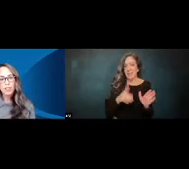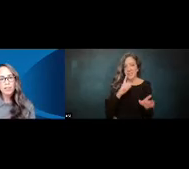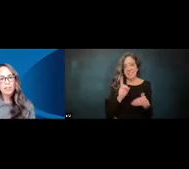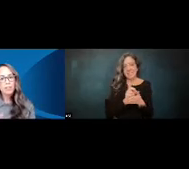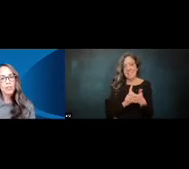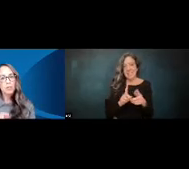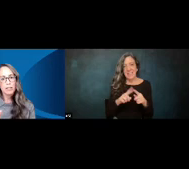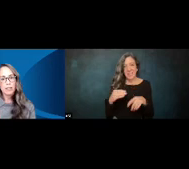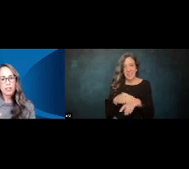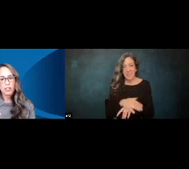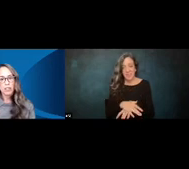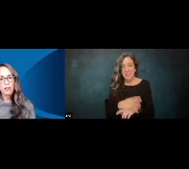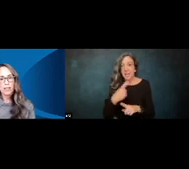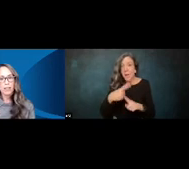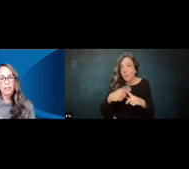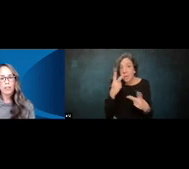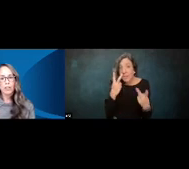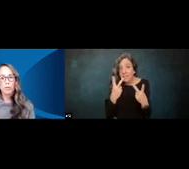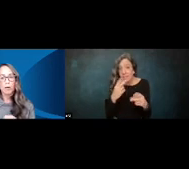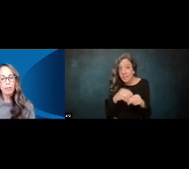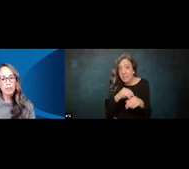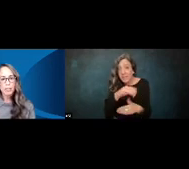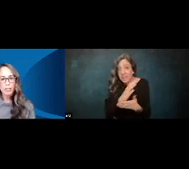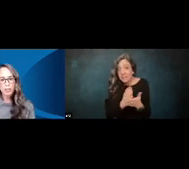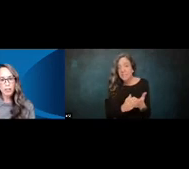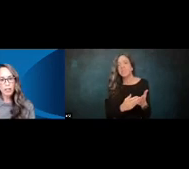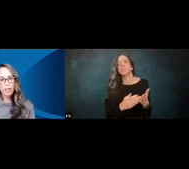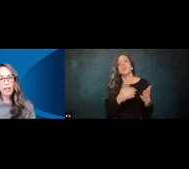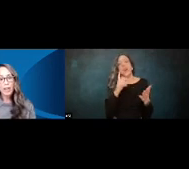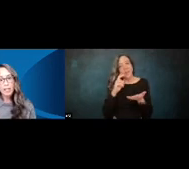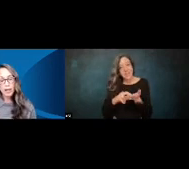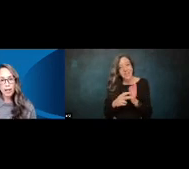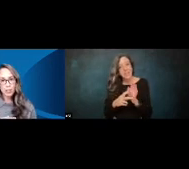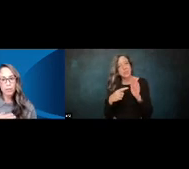Additionally, the visuals in this section are designed to show both the state's target and